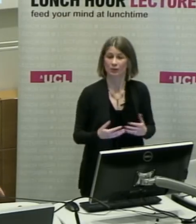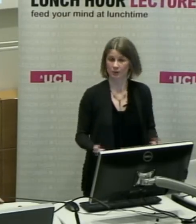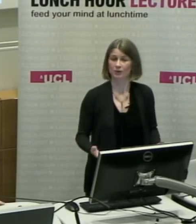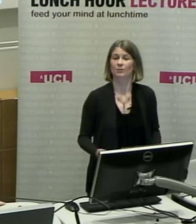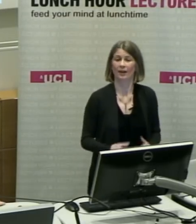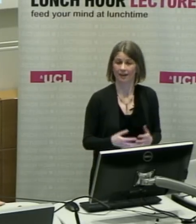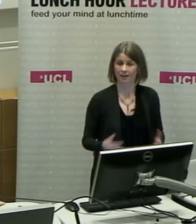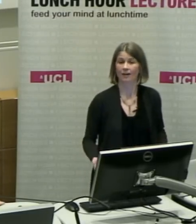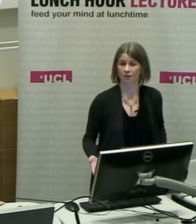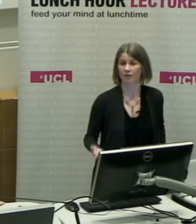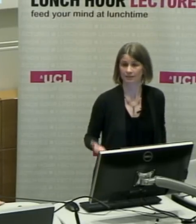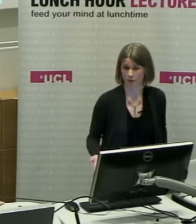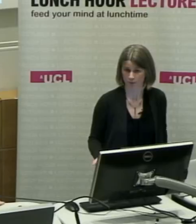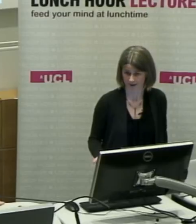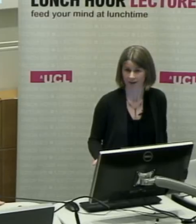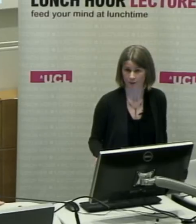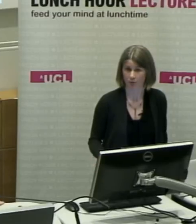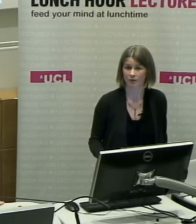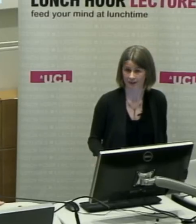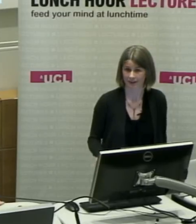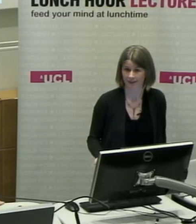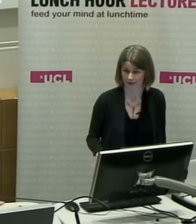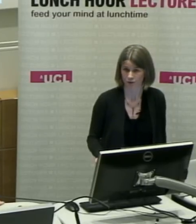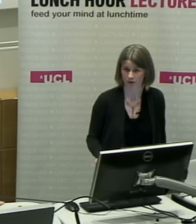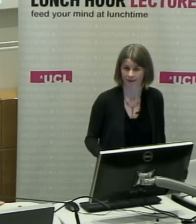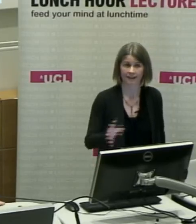by a large sign language community in this country